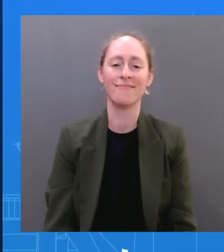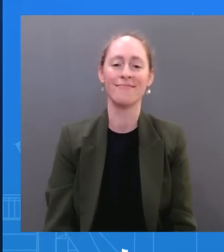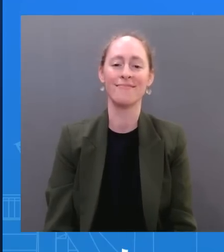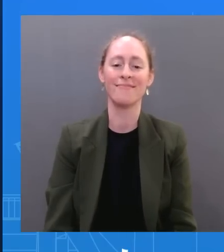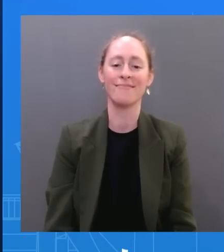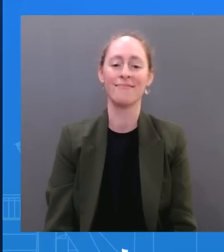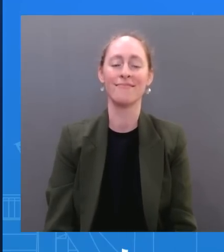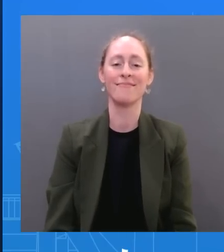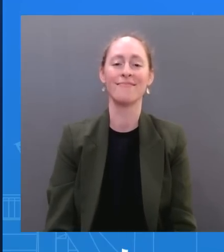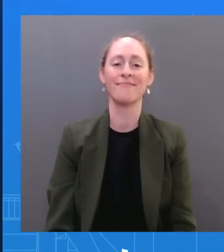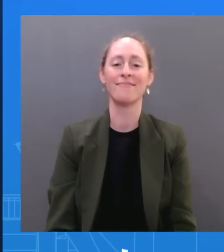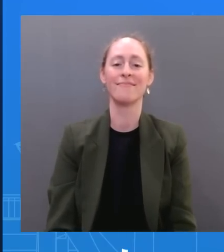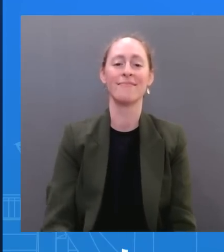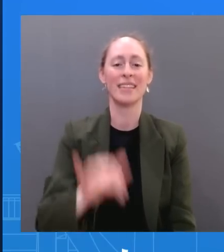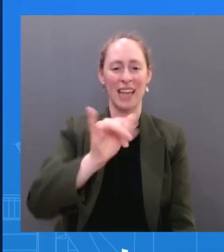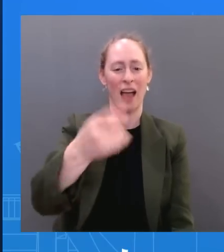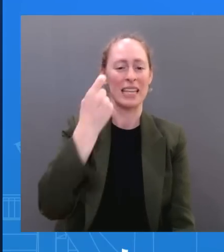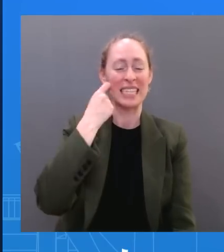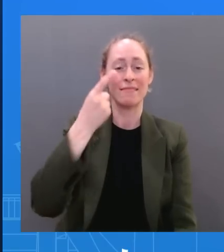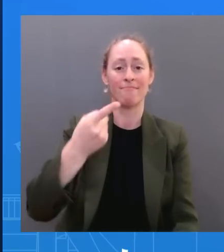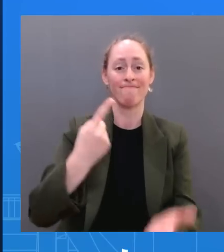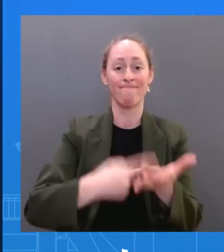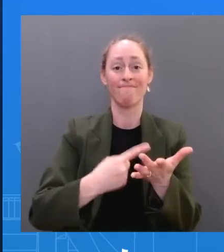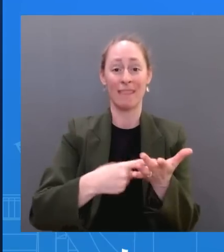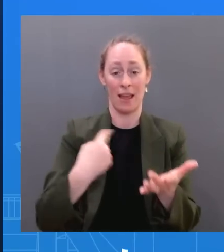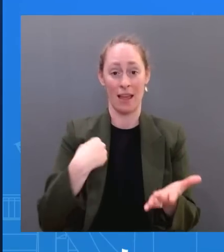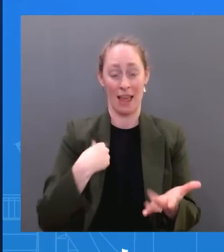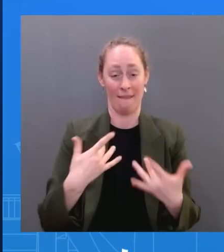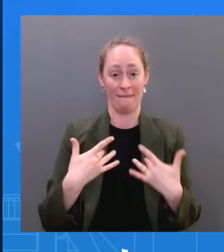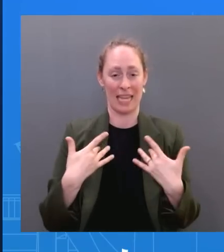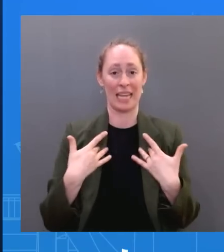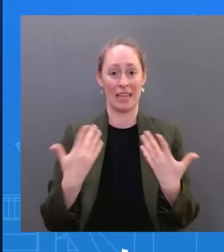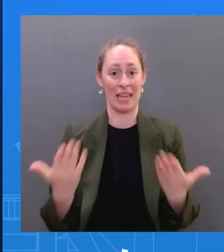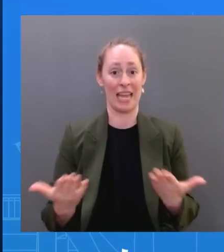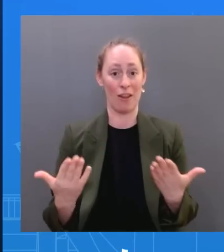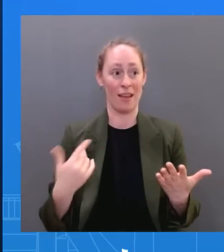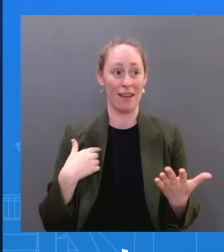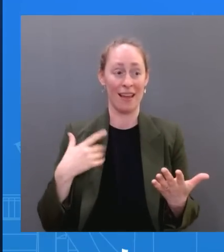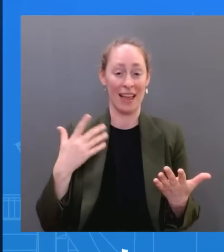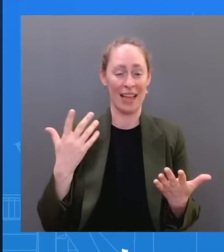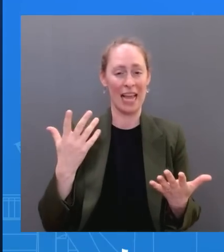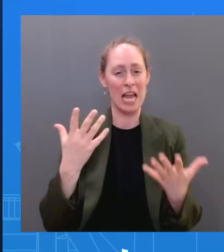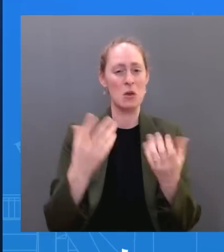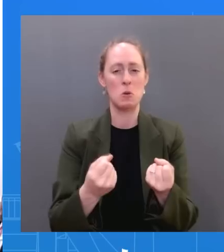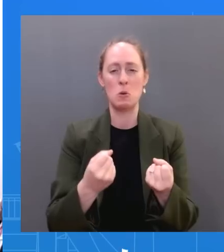Nothing from the podium today. And let's see how things develop over the course of this week. Yeah. The Press: You talk about the importance